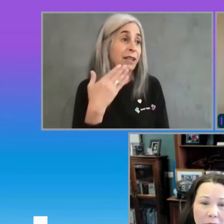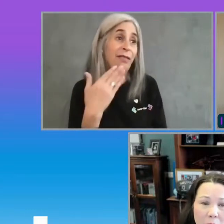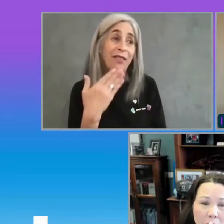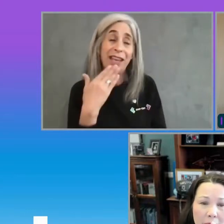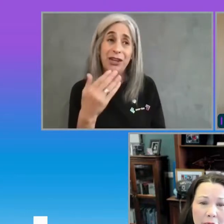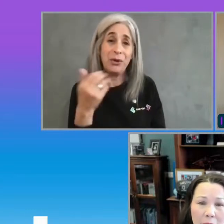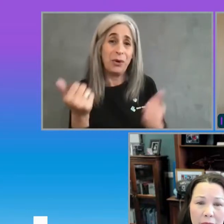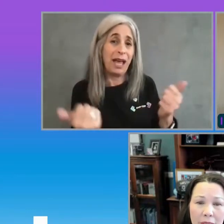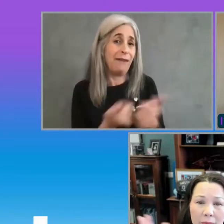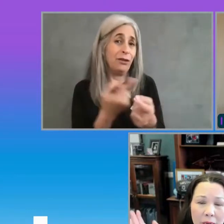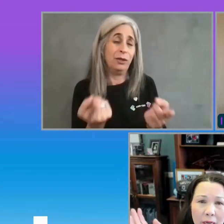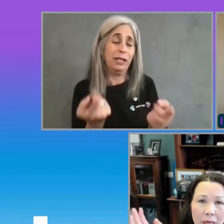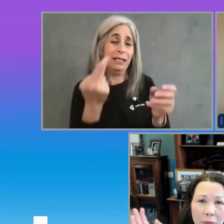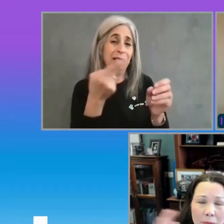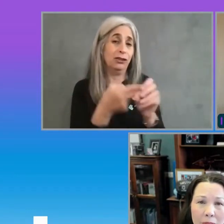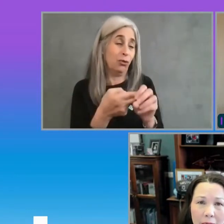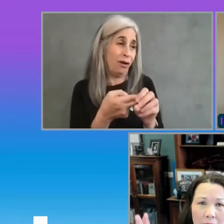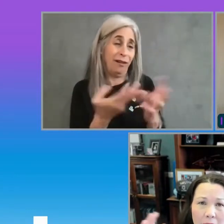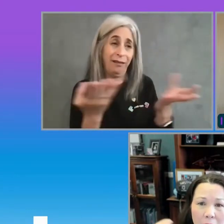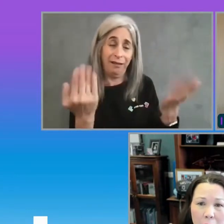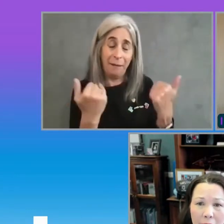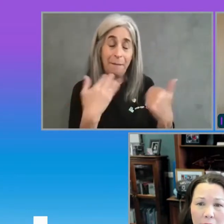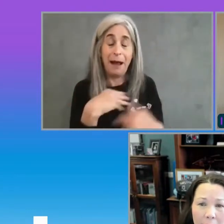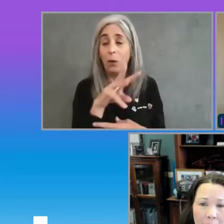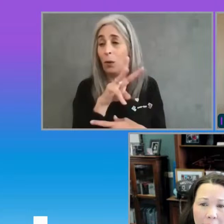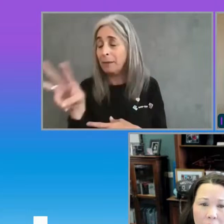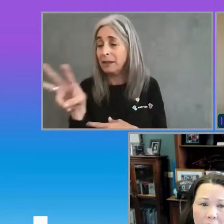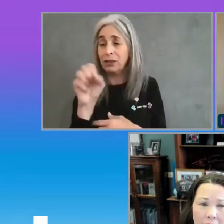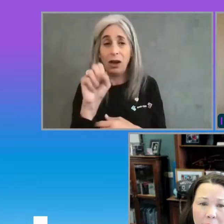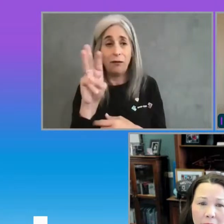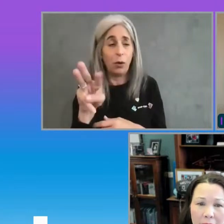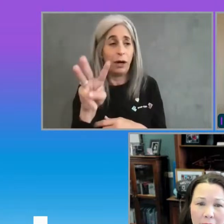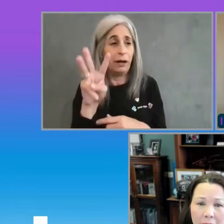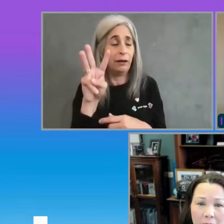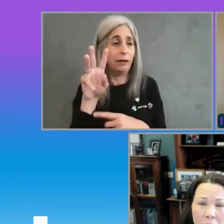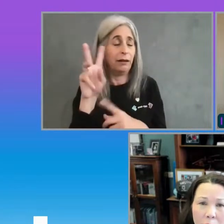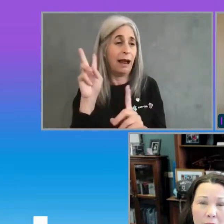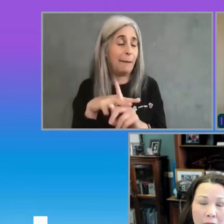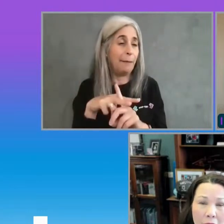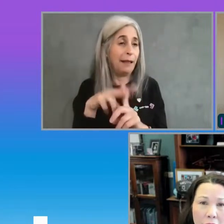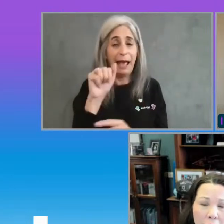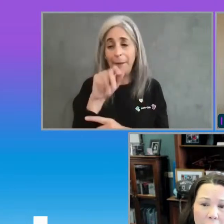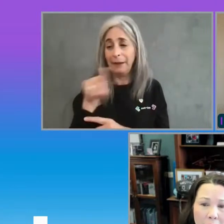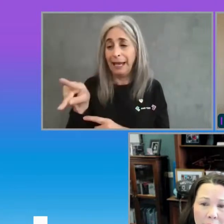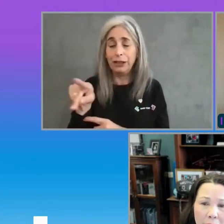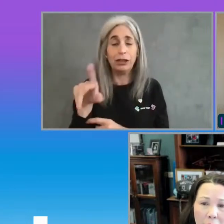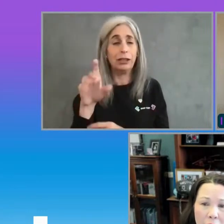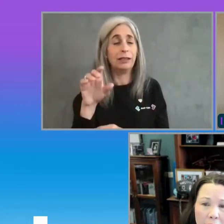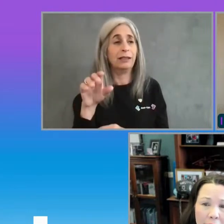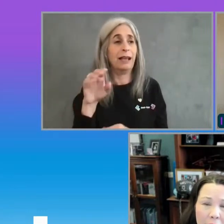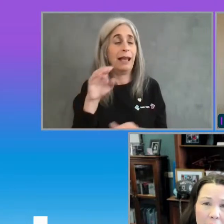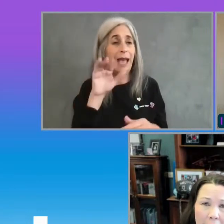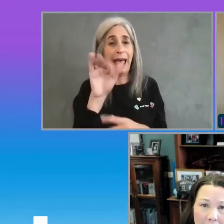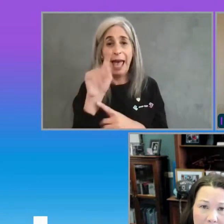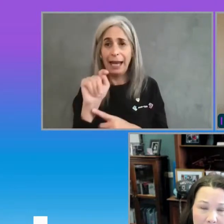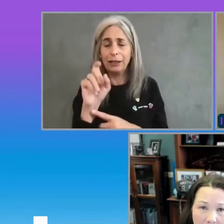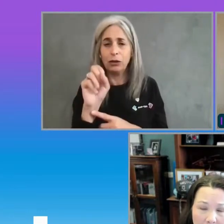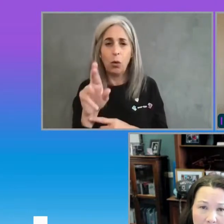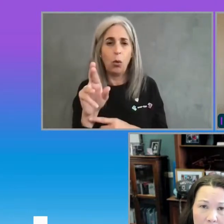needs to come on board on it, whether it's my website and software applications Accessibility Act or, you know,